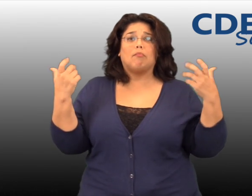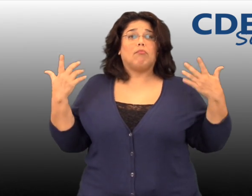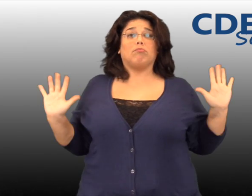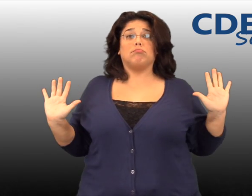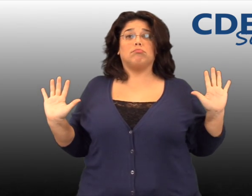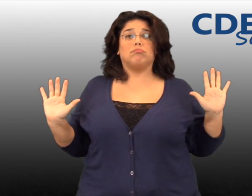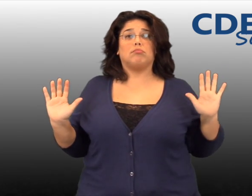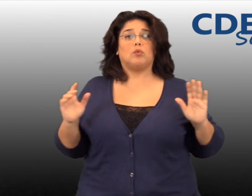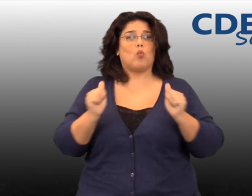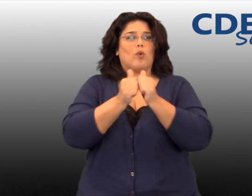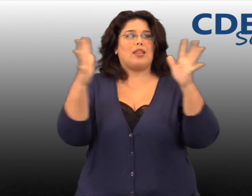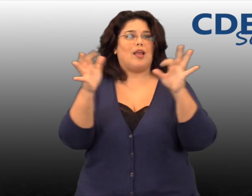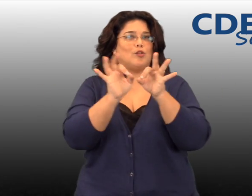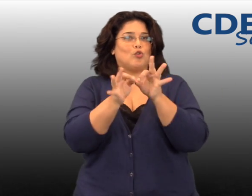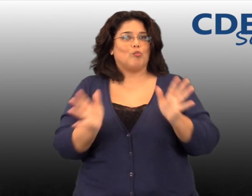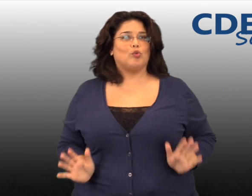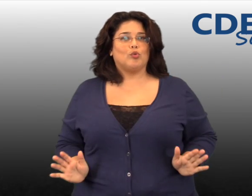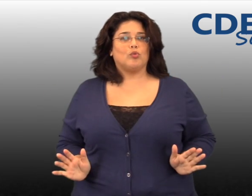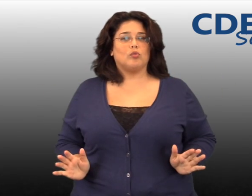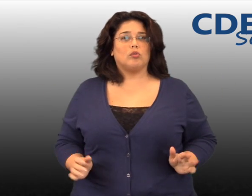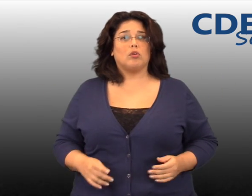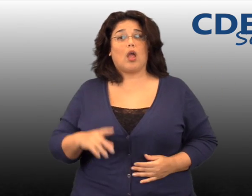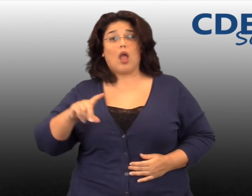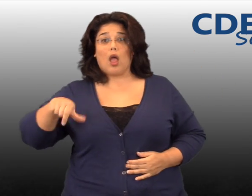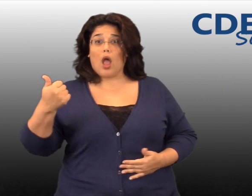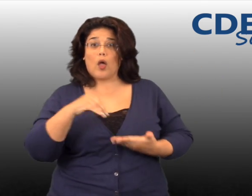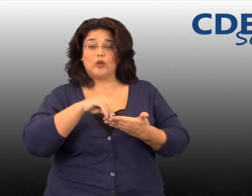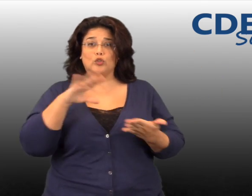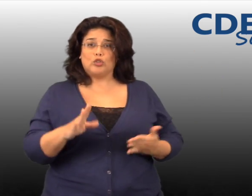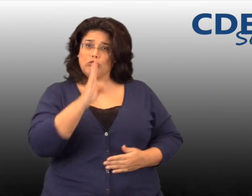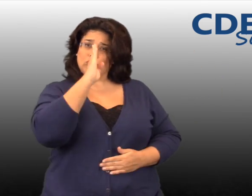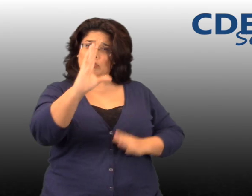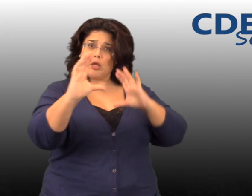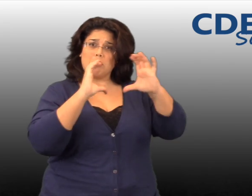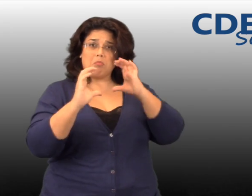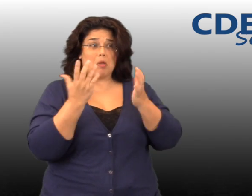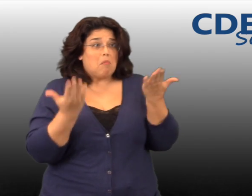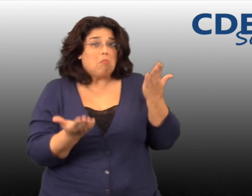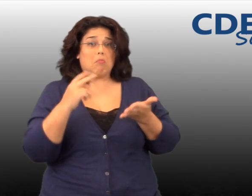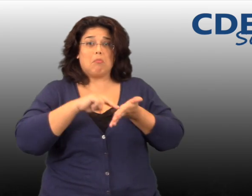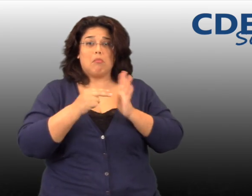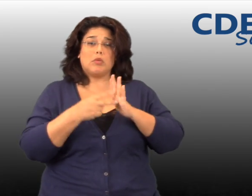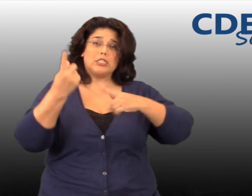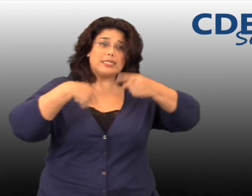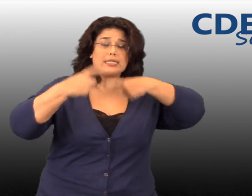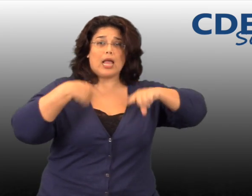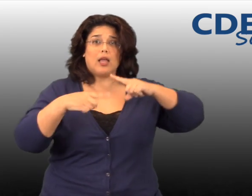of American Sign Language without an interpreter. For others it means spoken language with signed